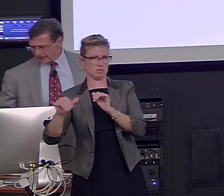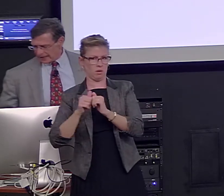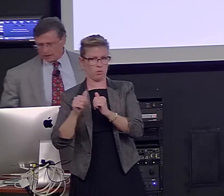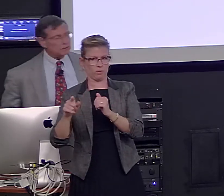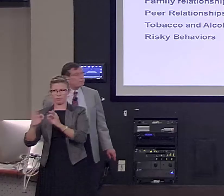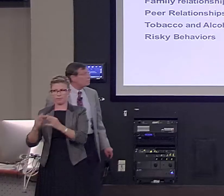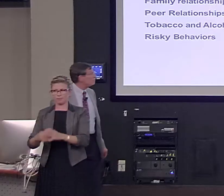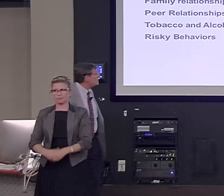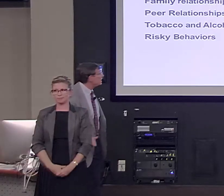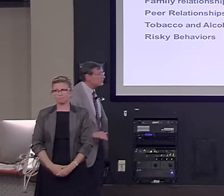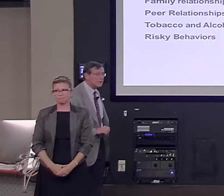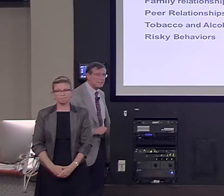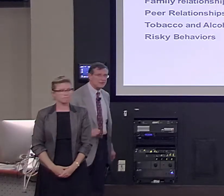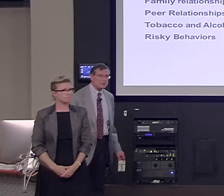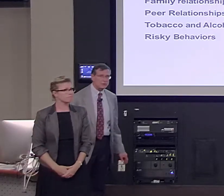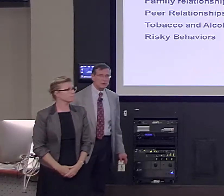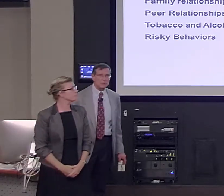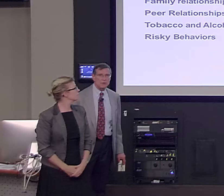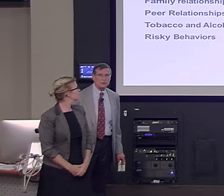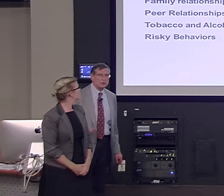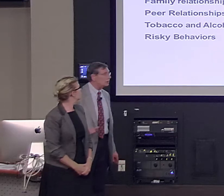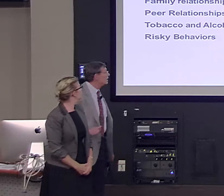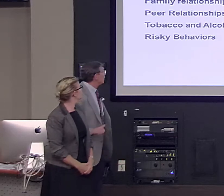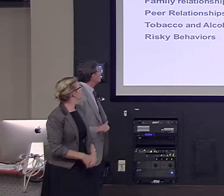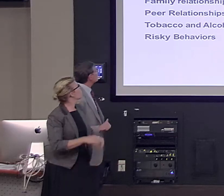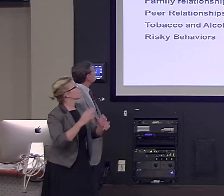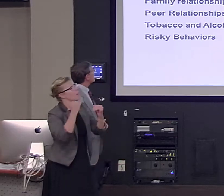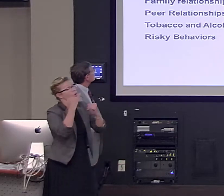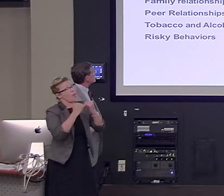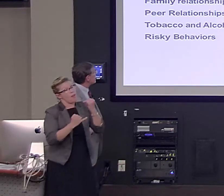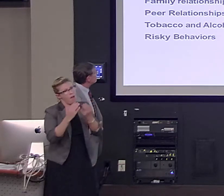The final piece in my social/emotional is about confidence.